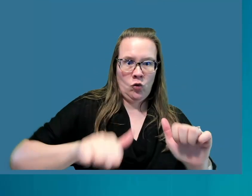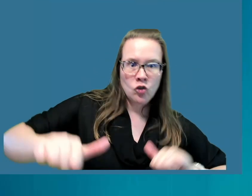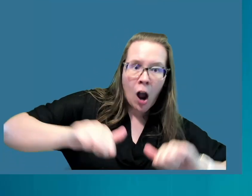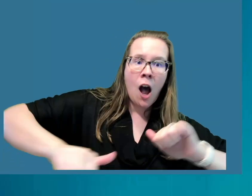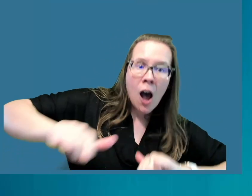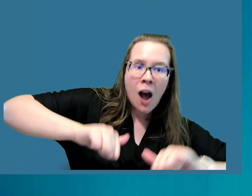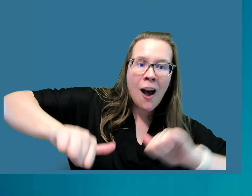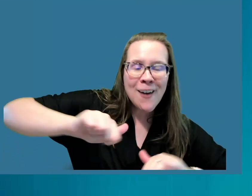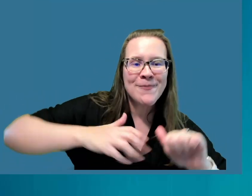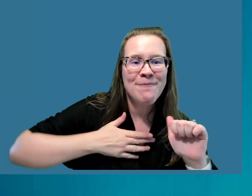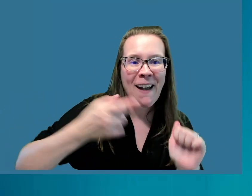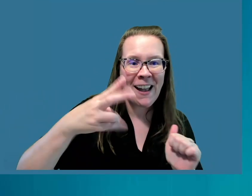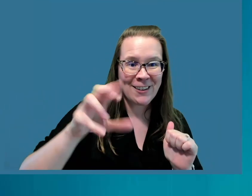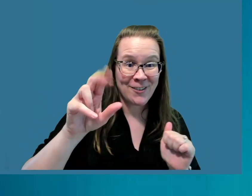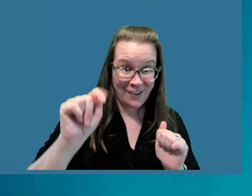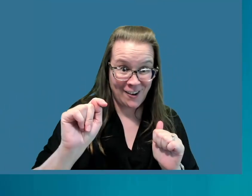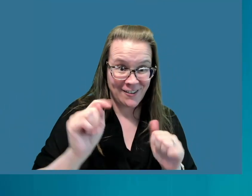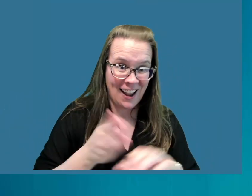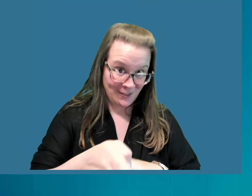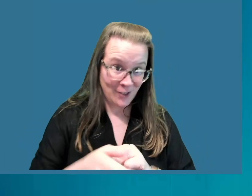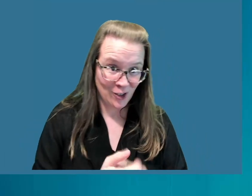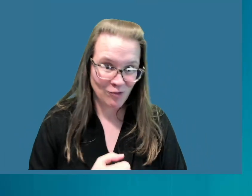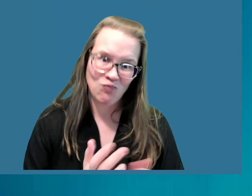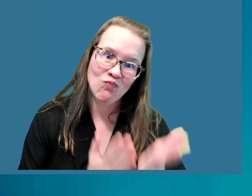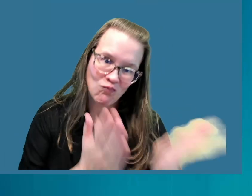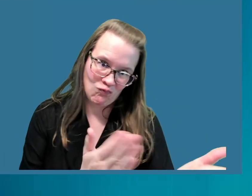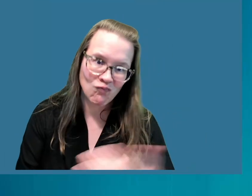I can just take it out with the towel and shake It outside versus having to scrub all